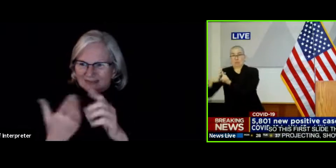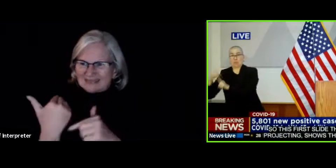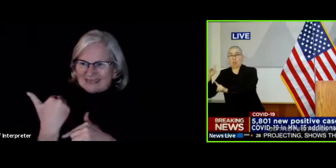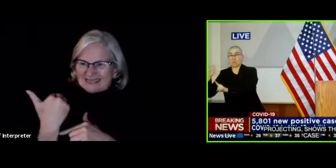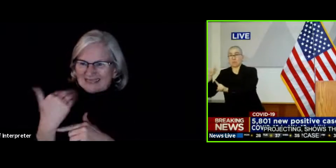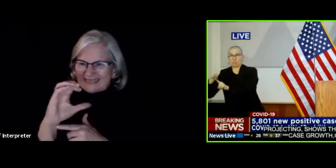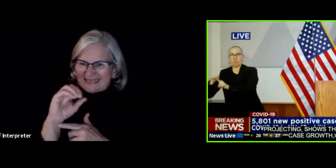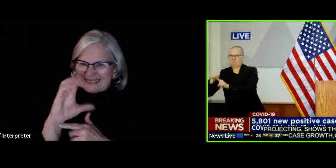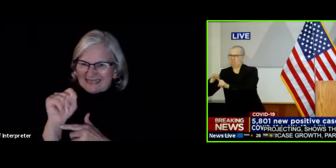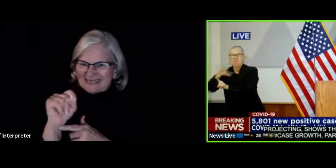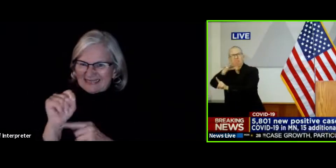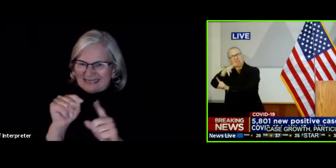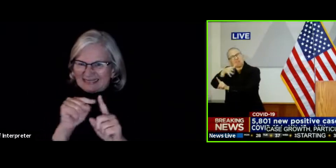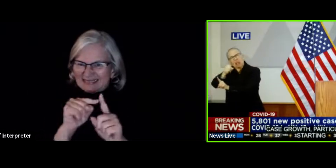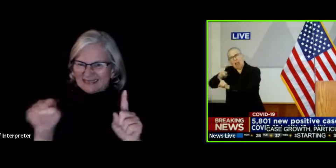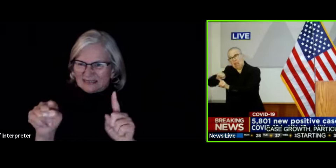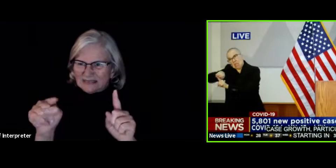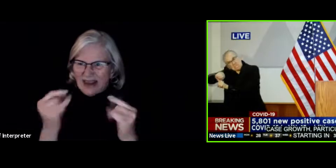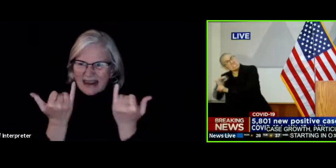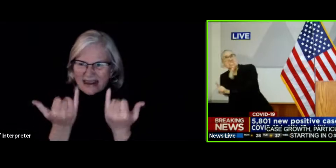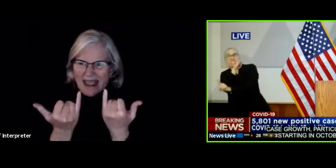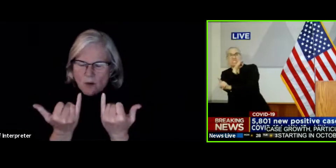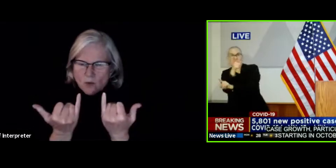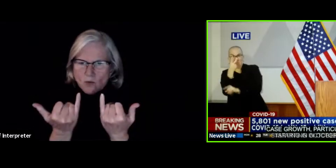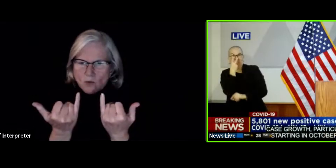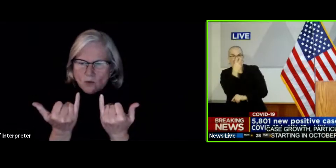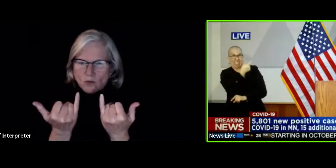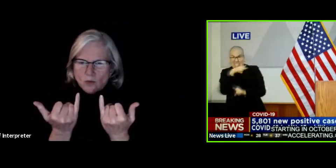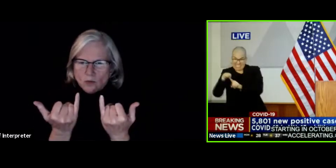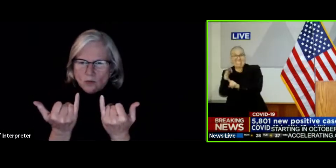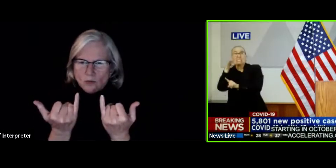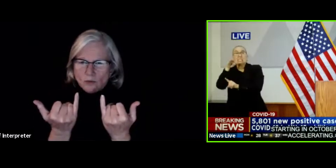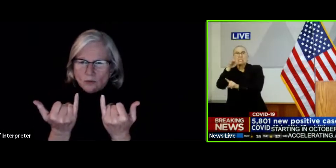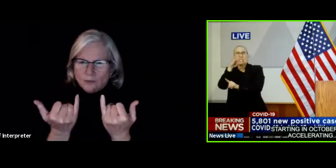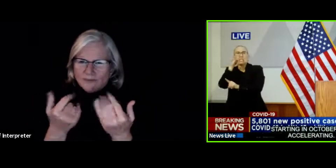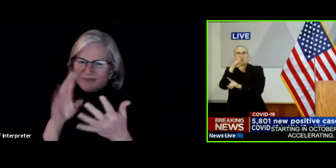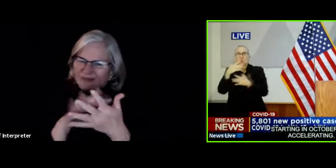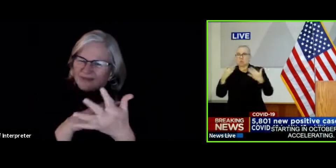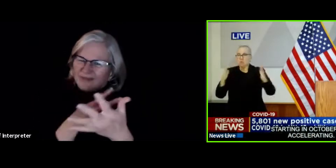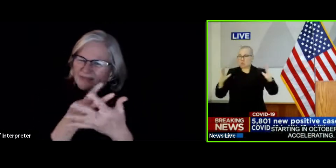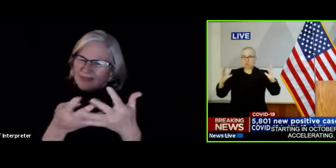WHEN YOU LOOK AT THIS GRAPH OVER TIME, IT'S REALLY PRETTY STRIKING. YOU CAN SEE THE